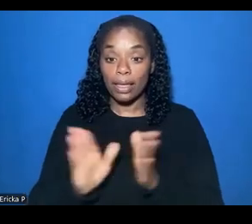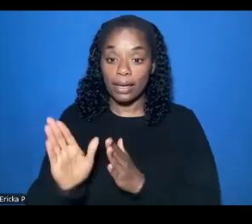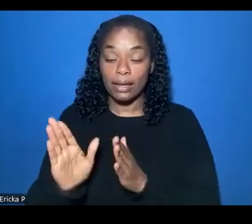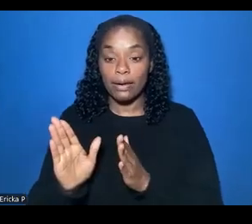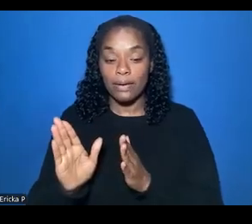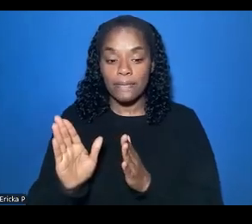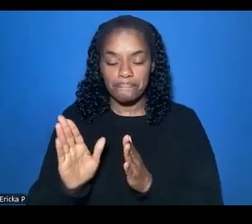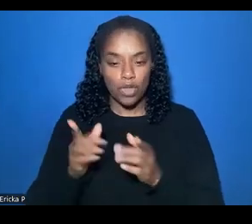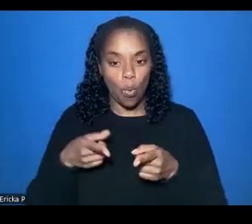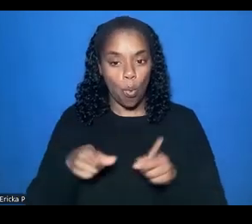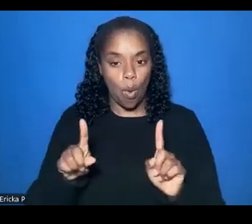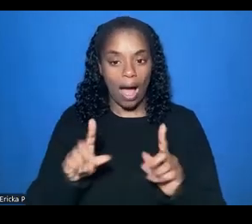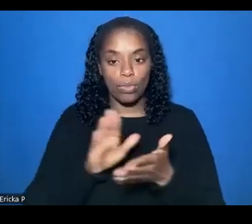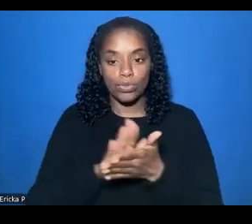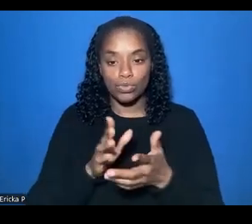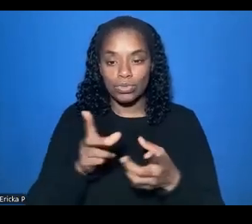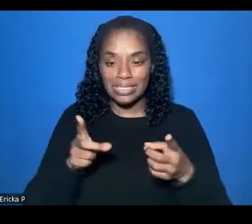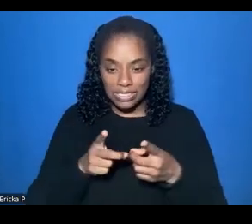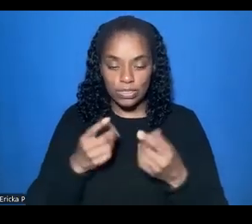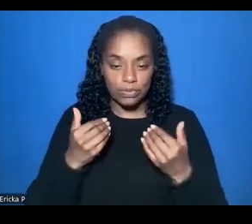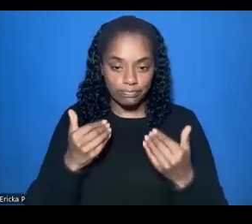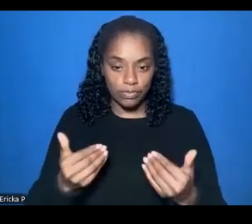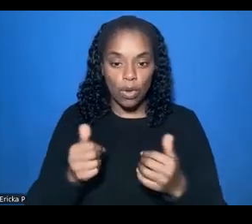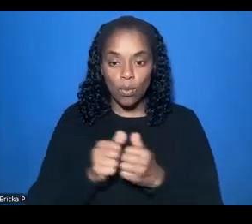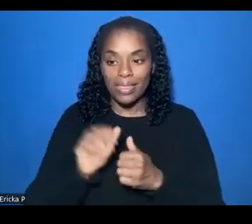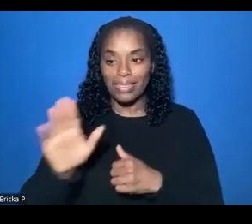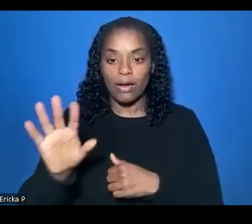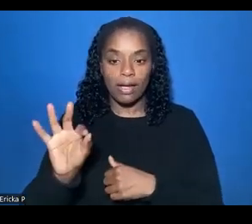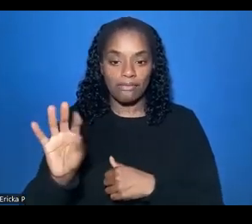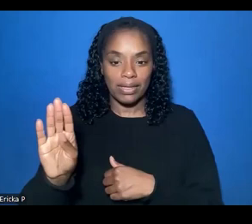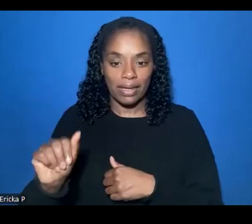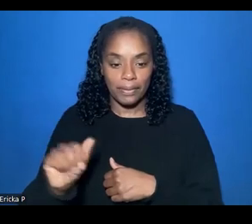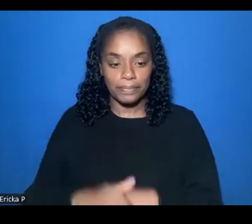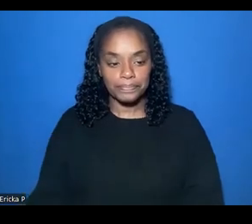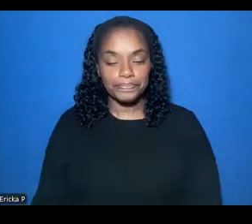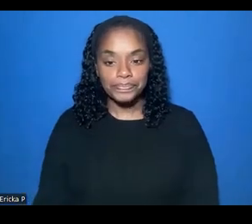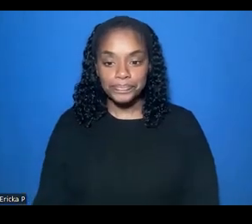While they do the Functional Behavior Assessment.